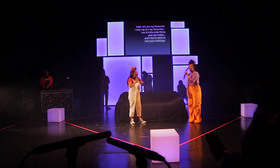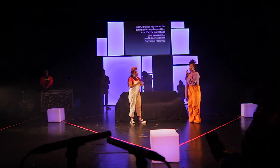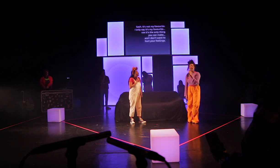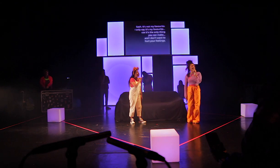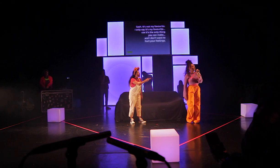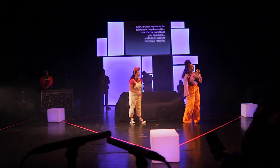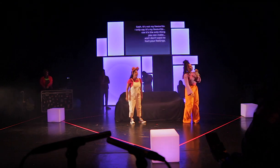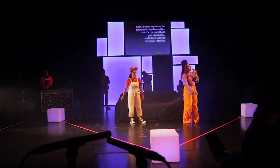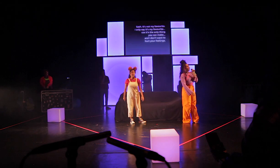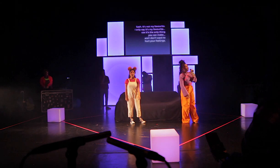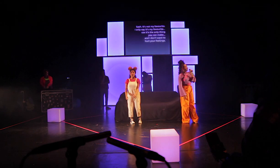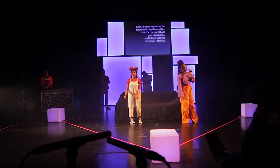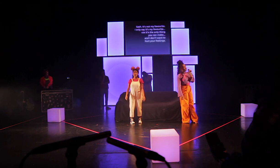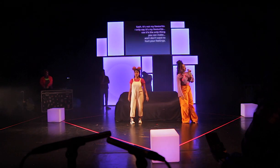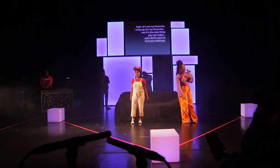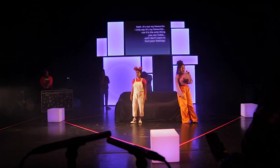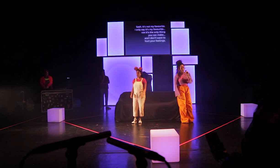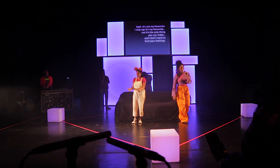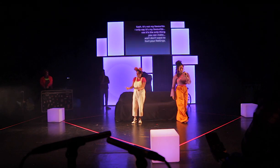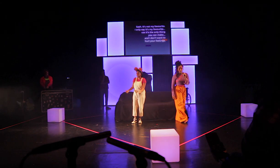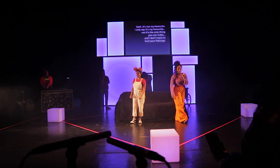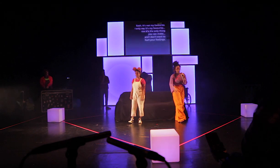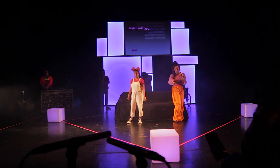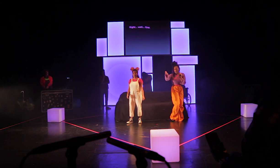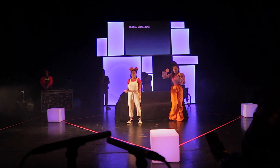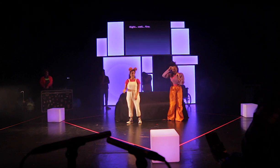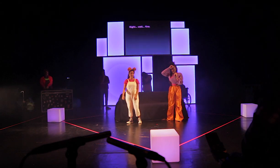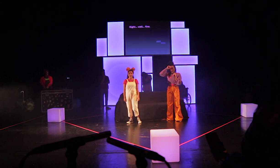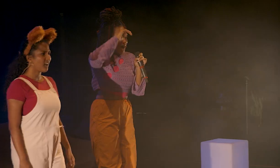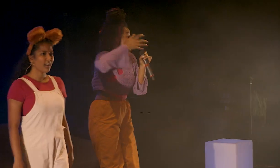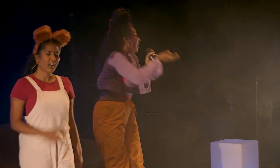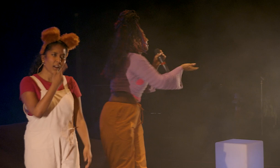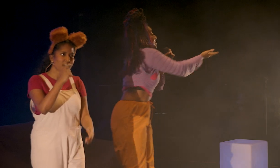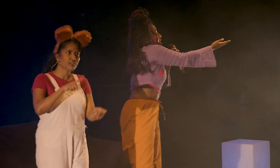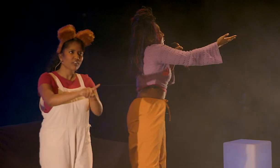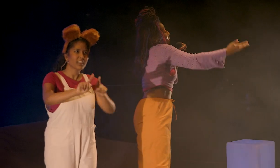to hurt your feelings.' Right, well, fine, I could try something else.